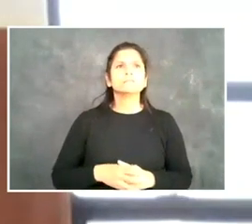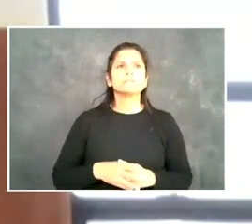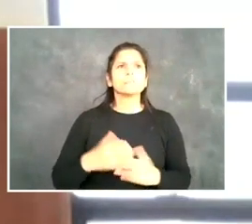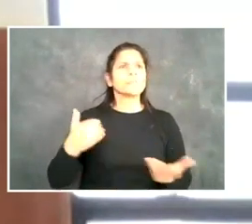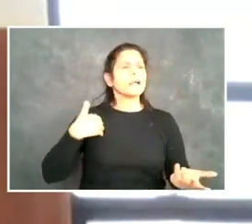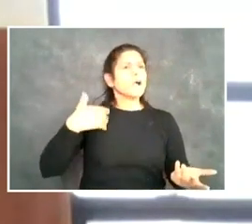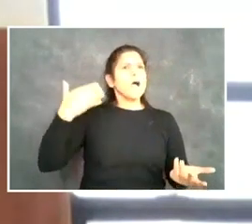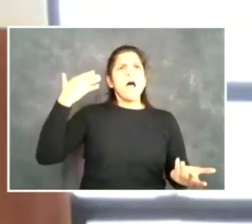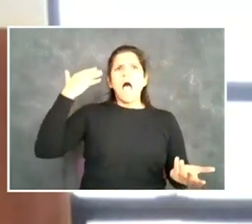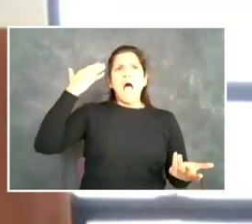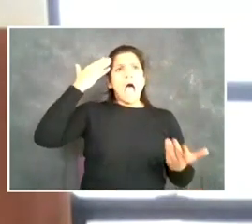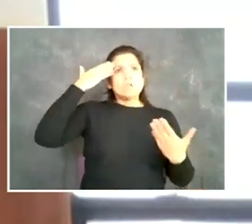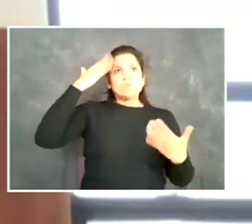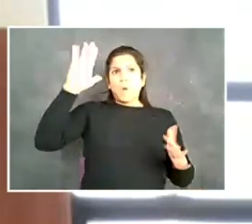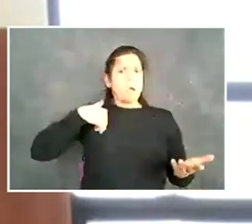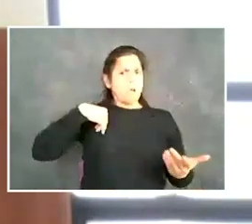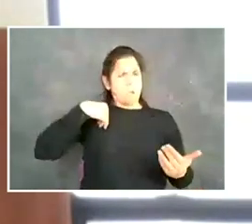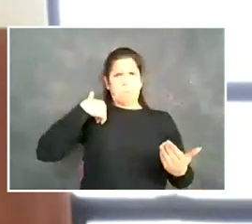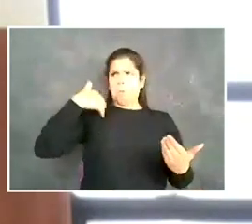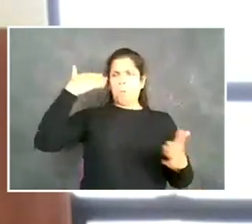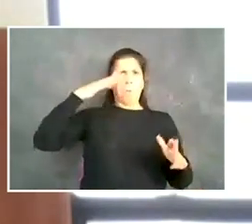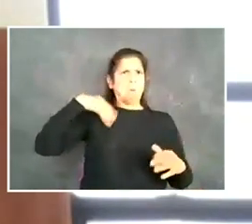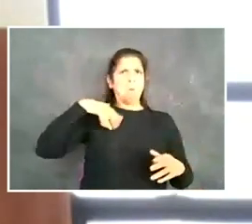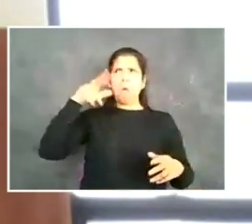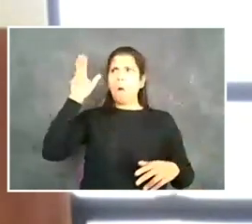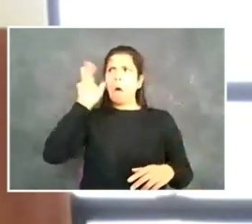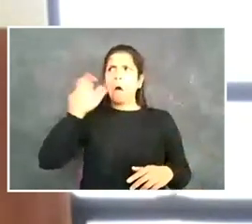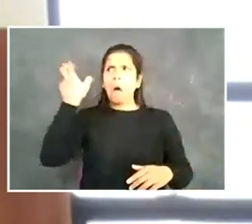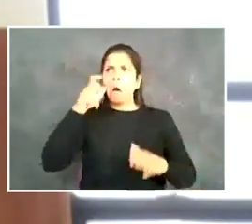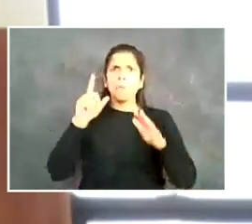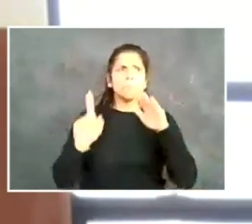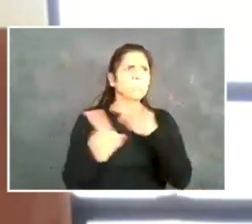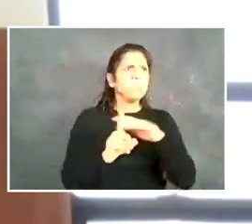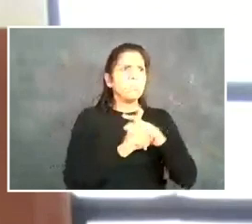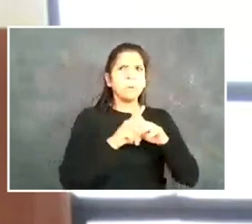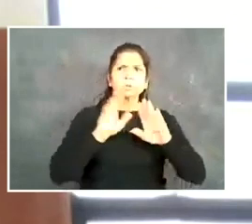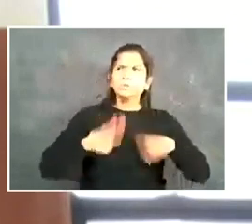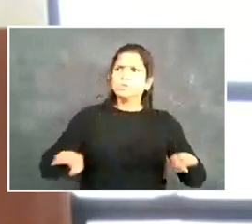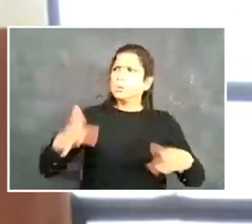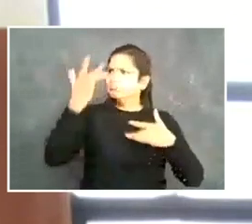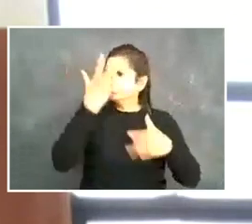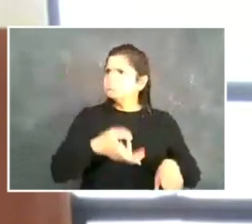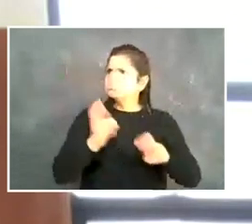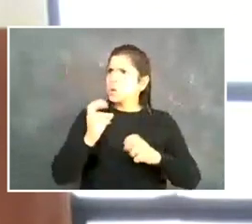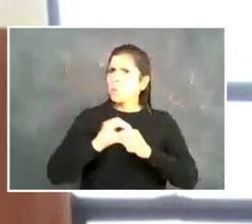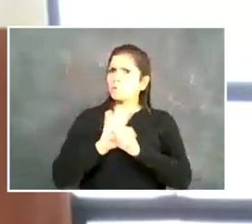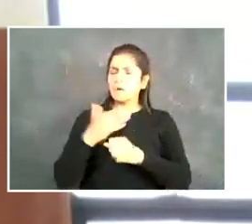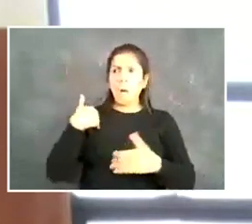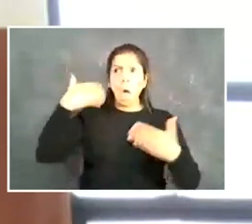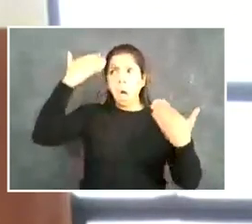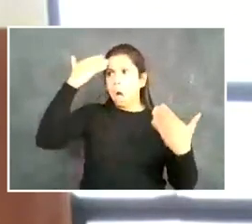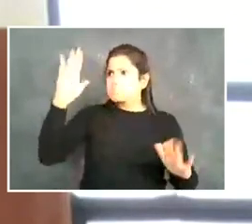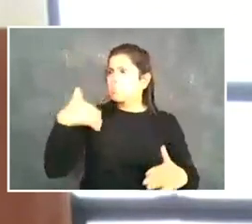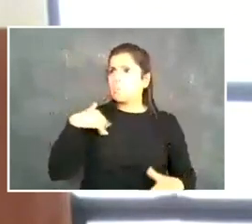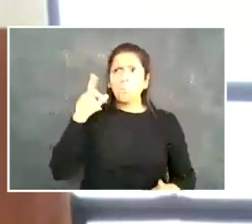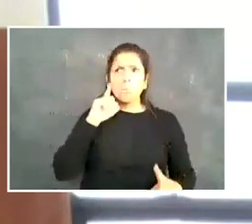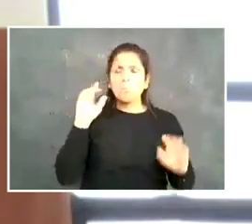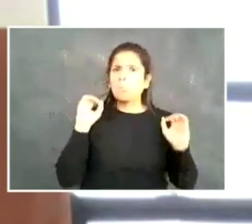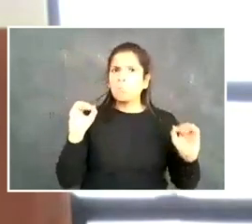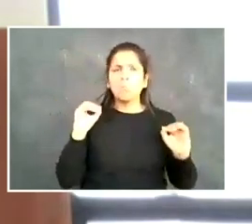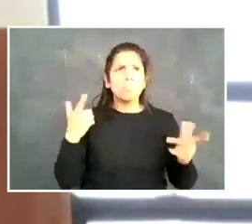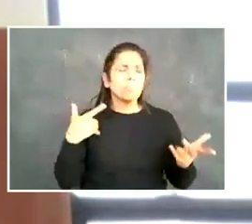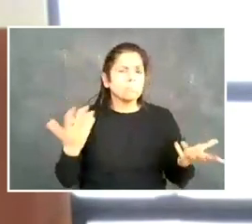SIMILAR TO DR. BARBOT, I AM NOT